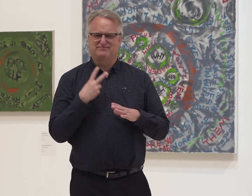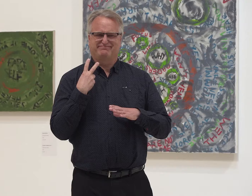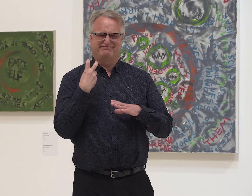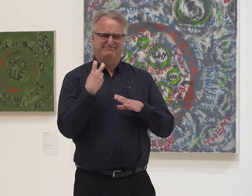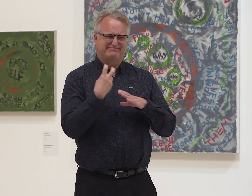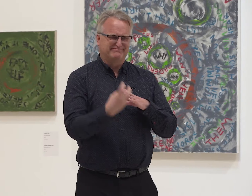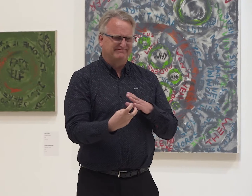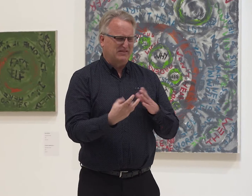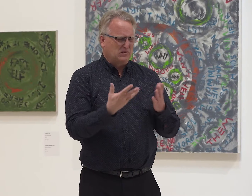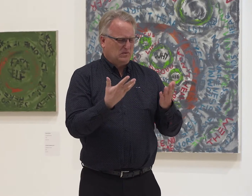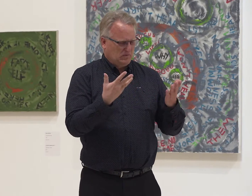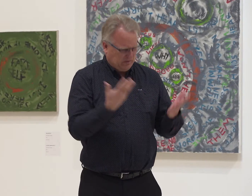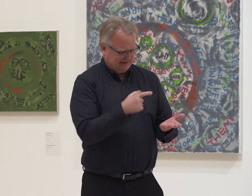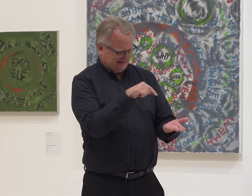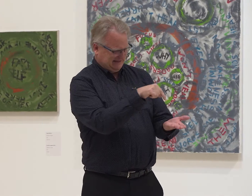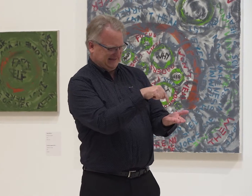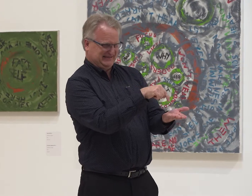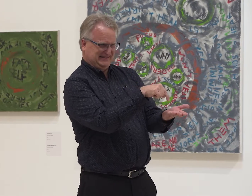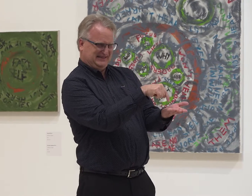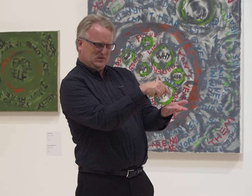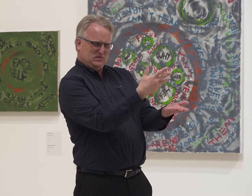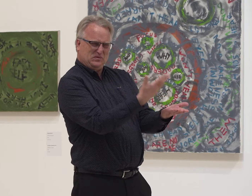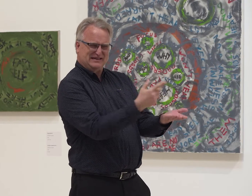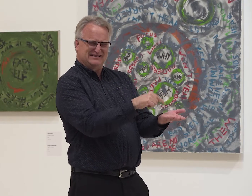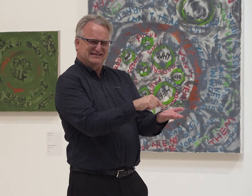And so, I've immersed myself into looking at that question.